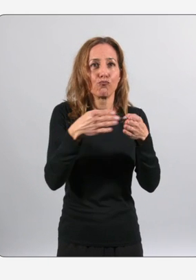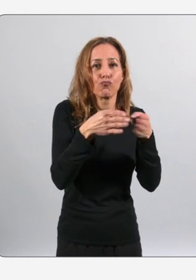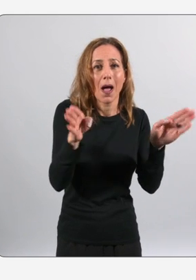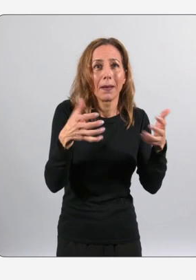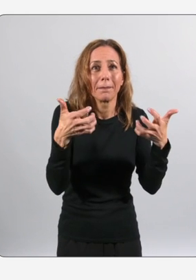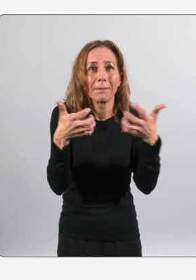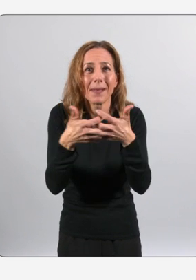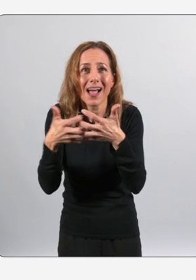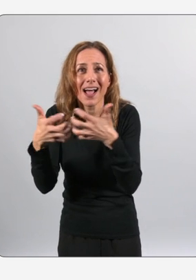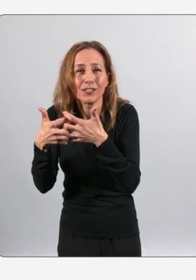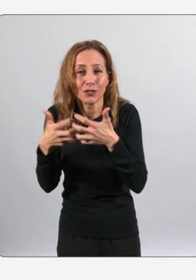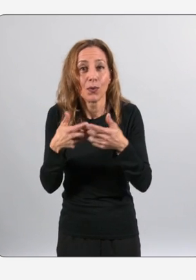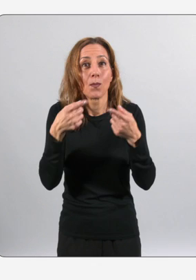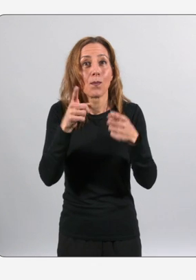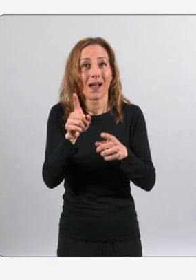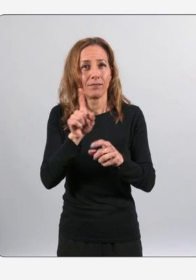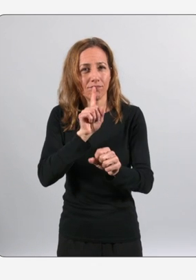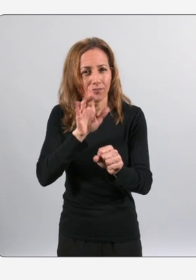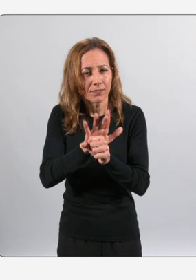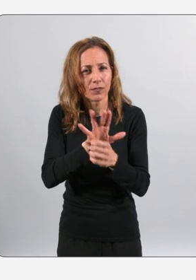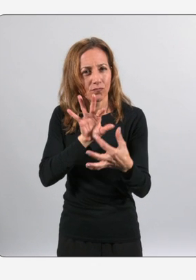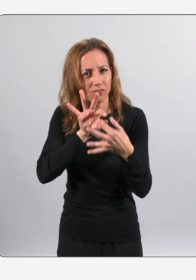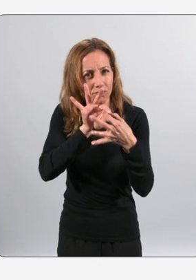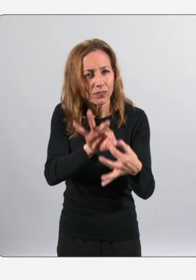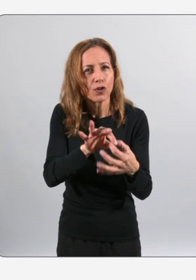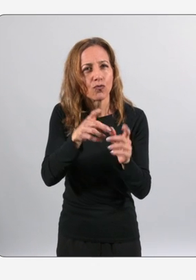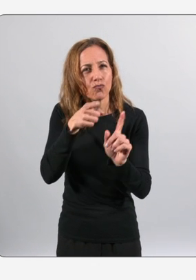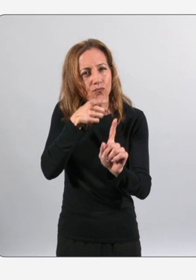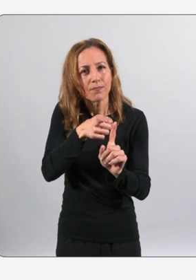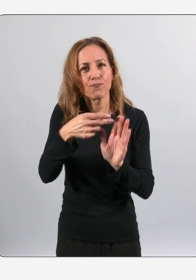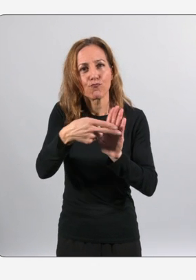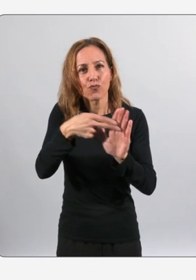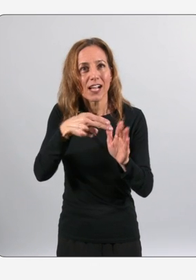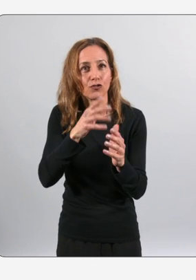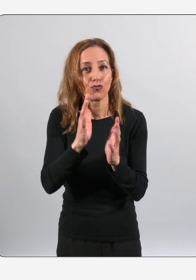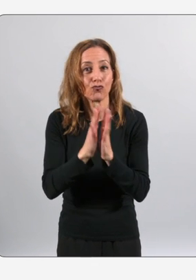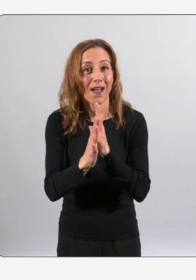matches all the relevant brand traffic. And for Performance Max, we have two new